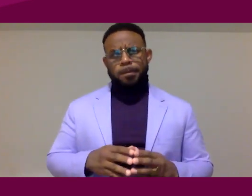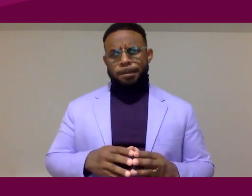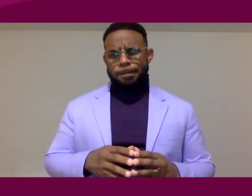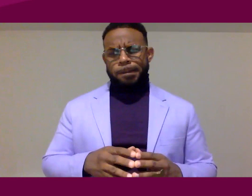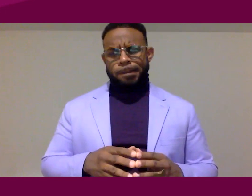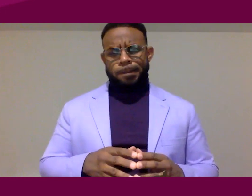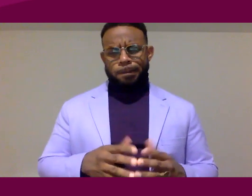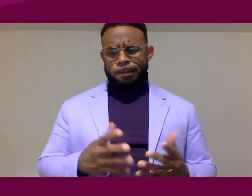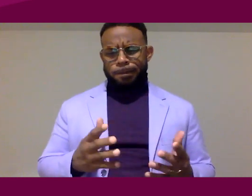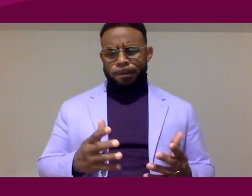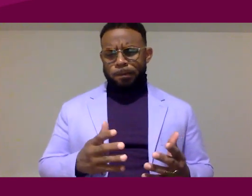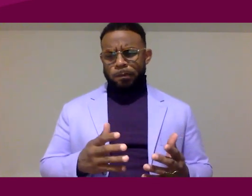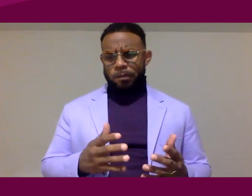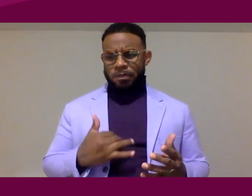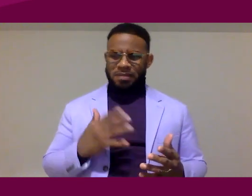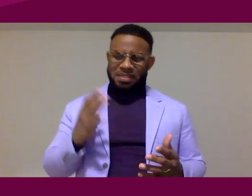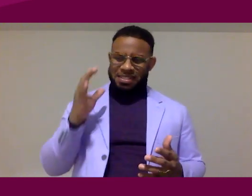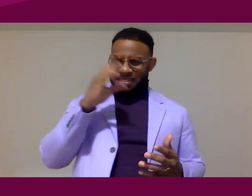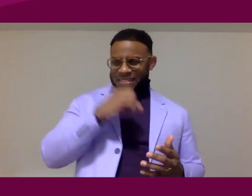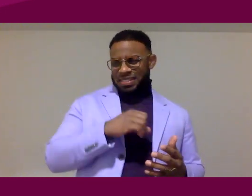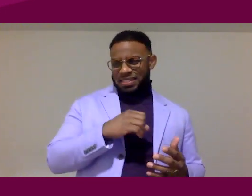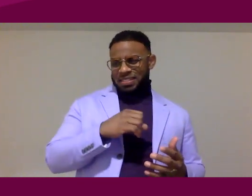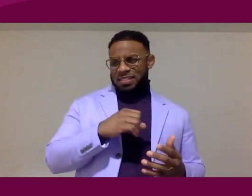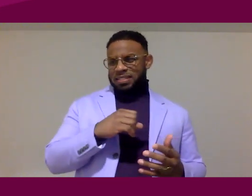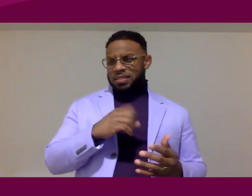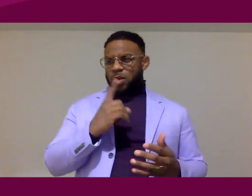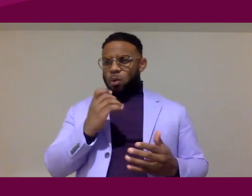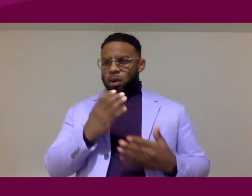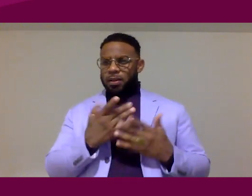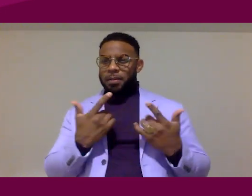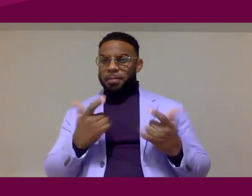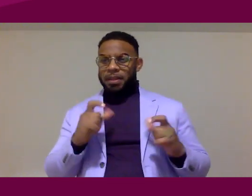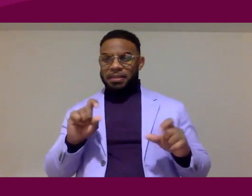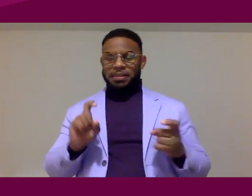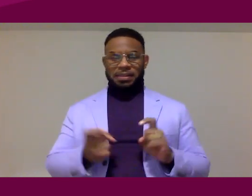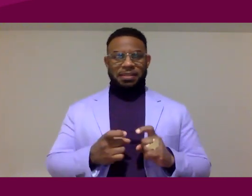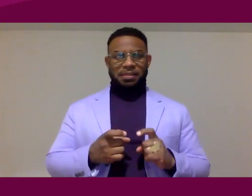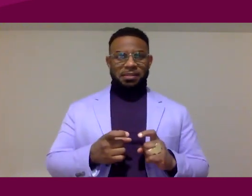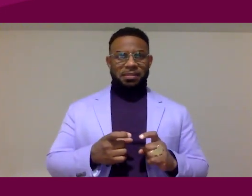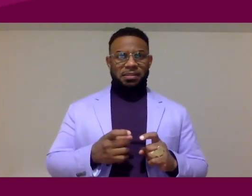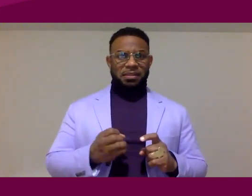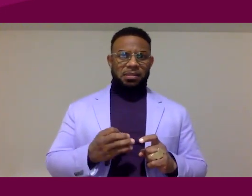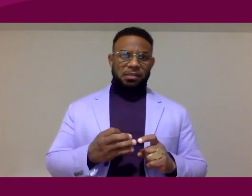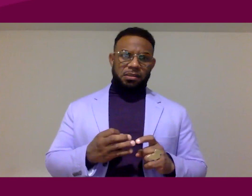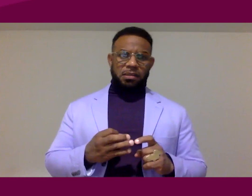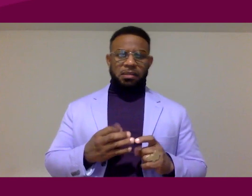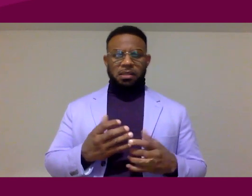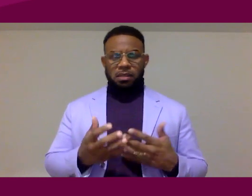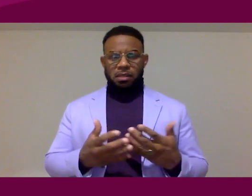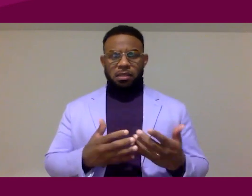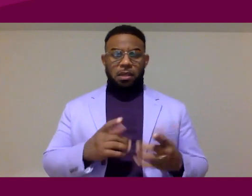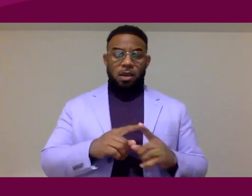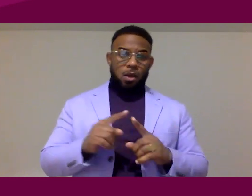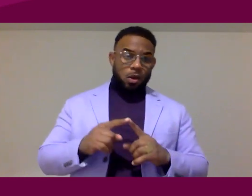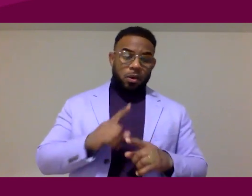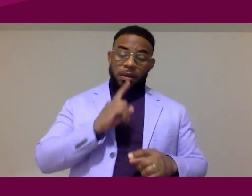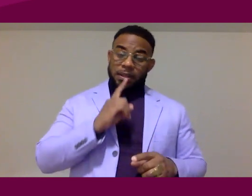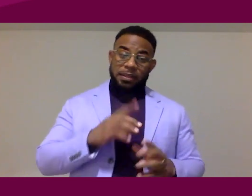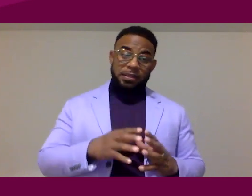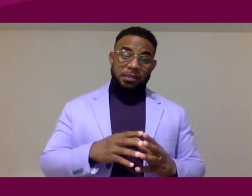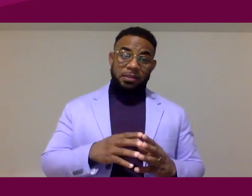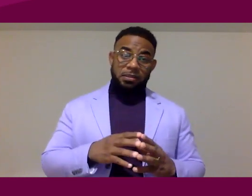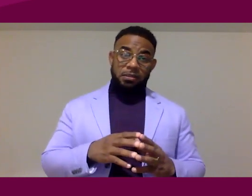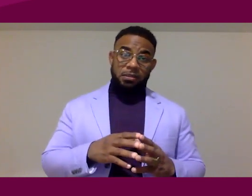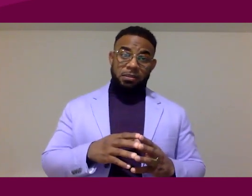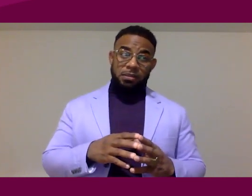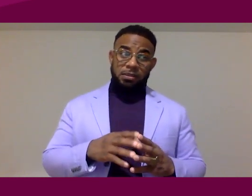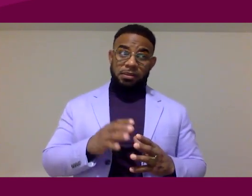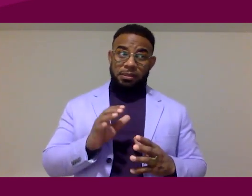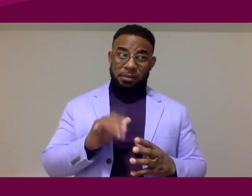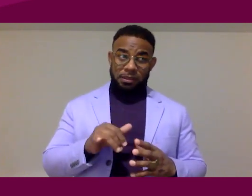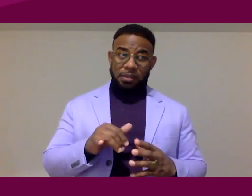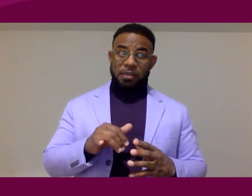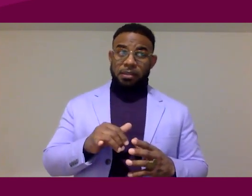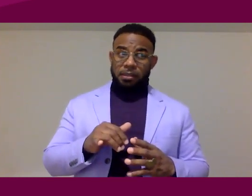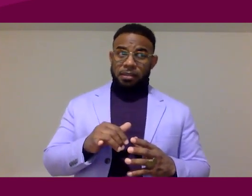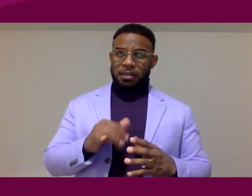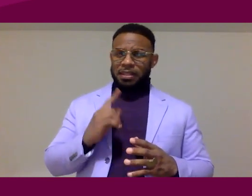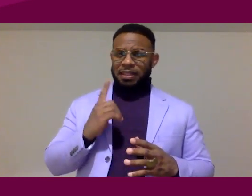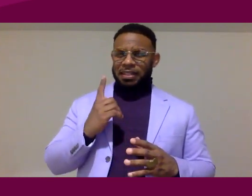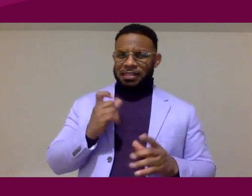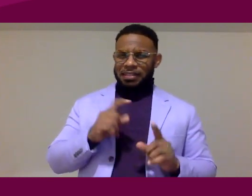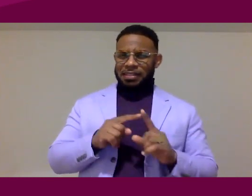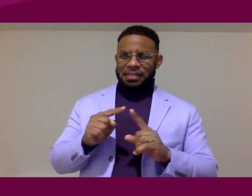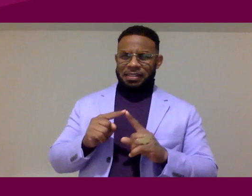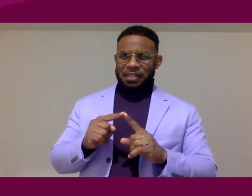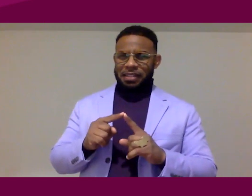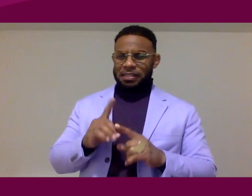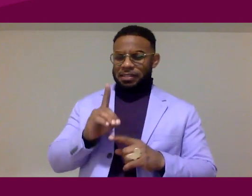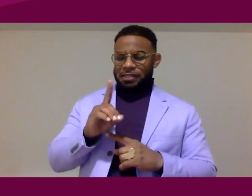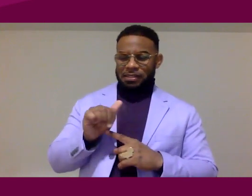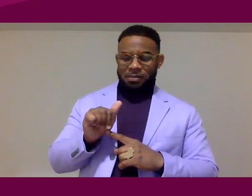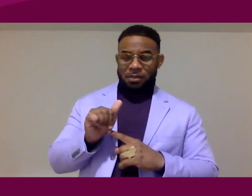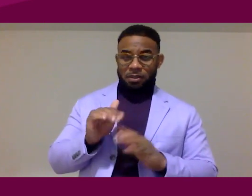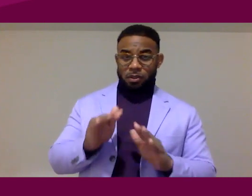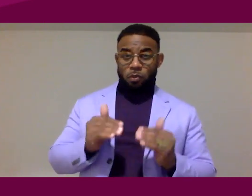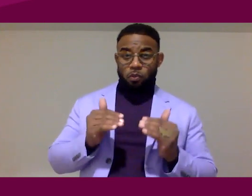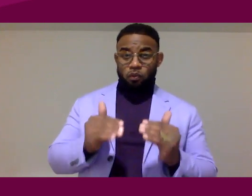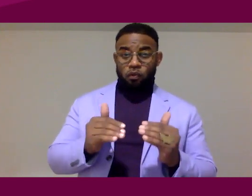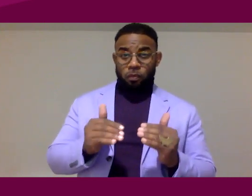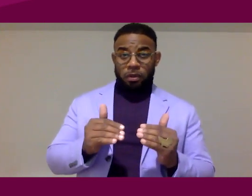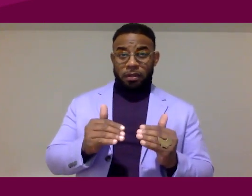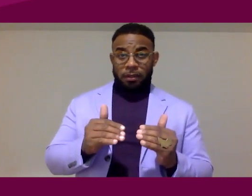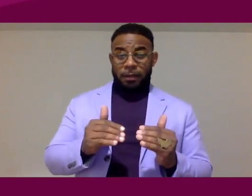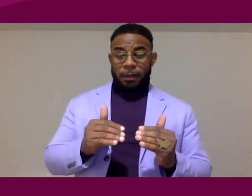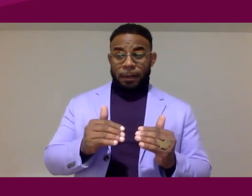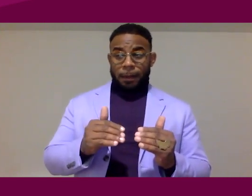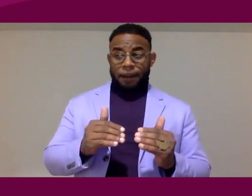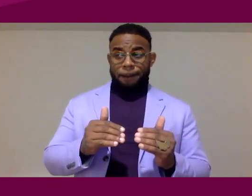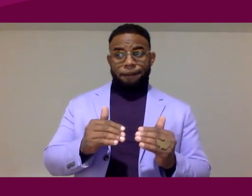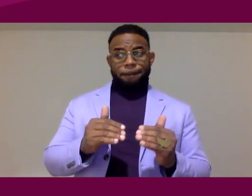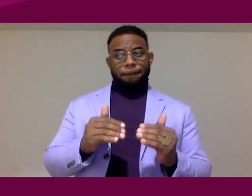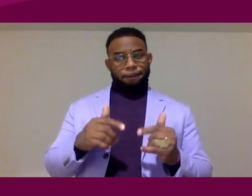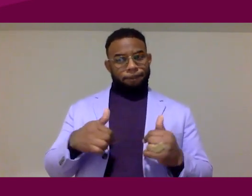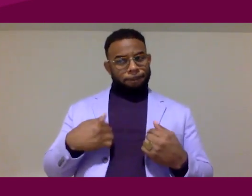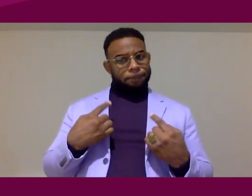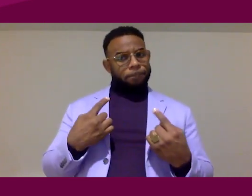I guess one of the big changes as well is that just as the disability movement has been